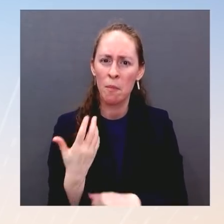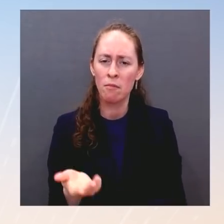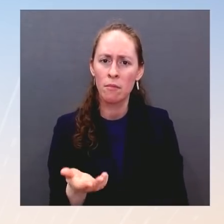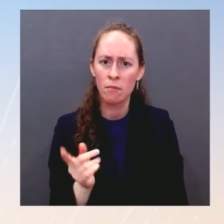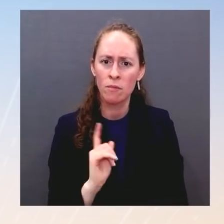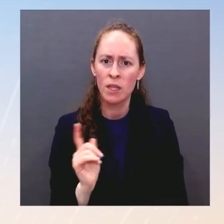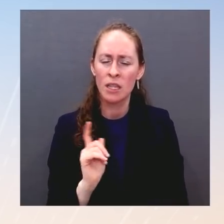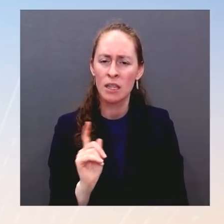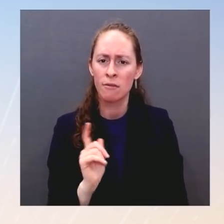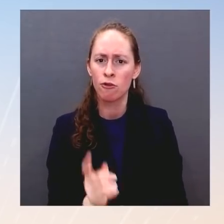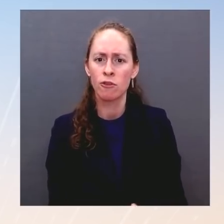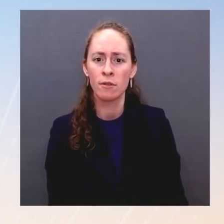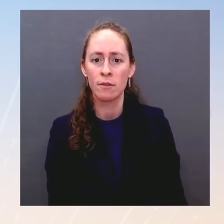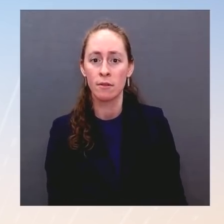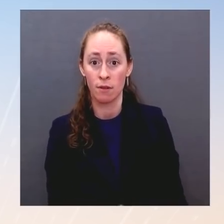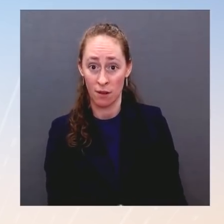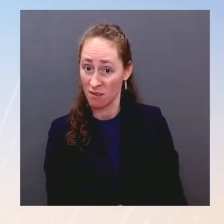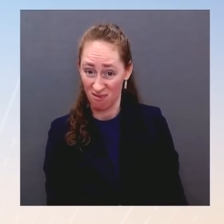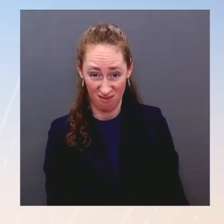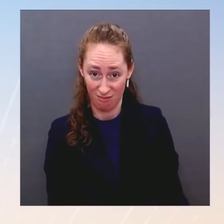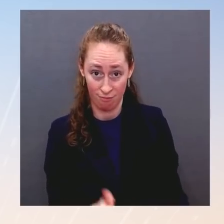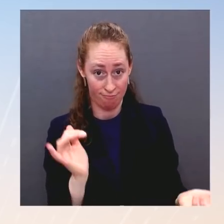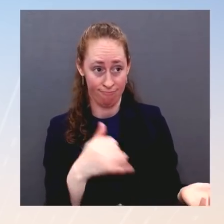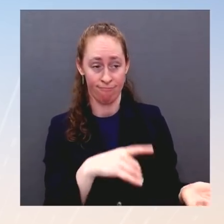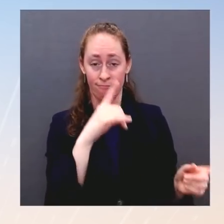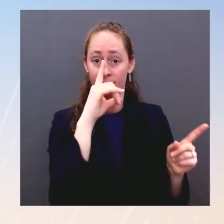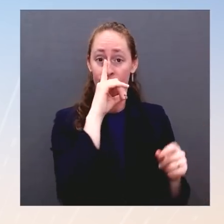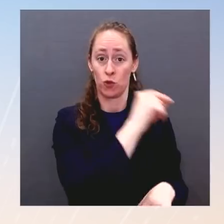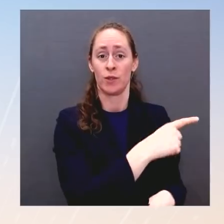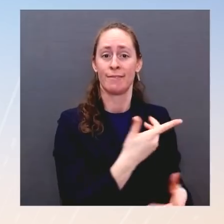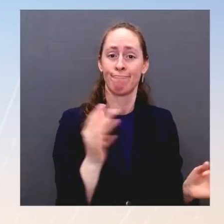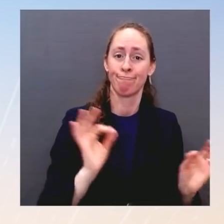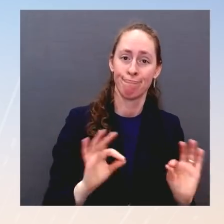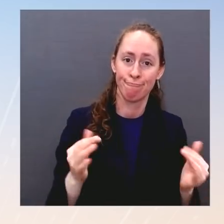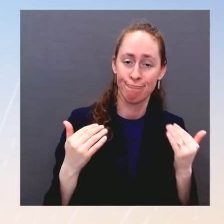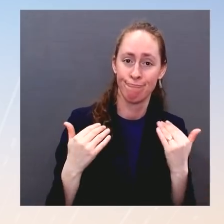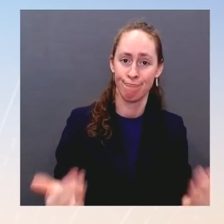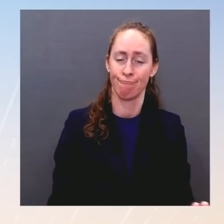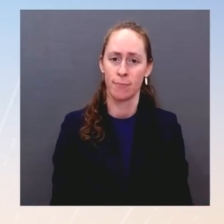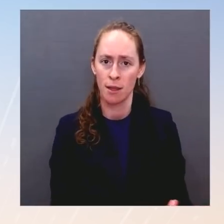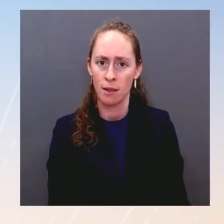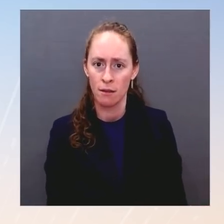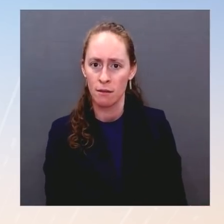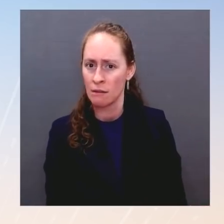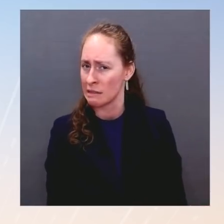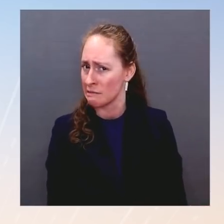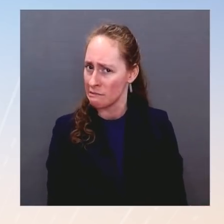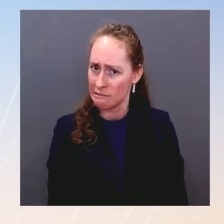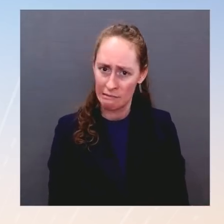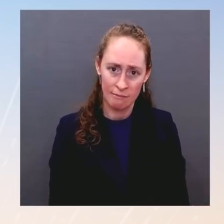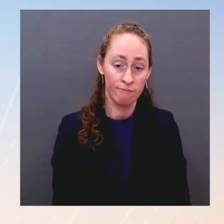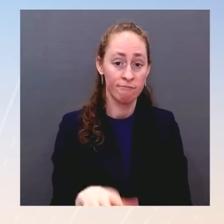that are not NATO members are also free game for him since he's not going to have that stop?